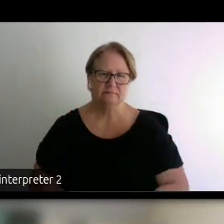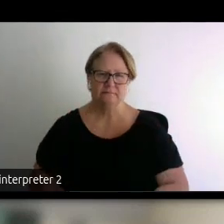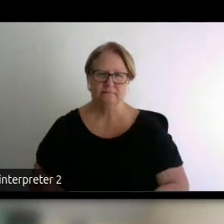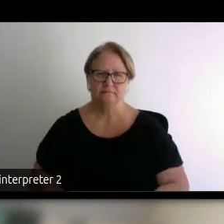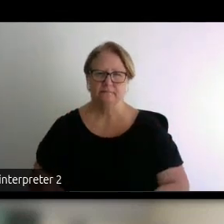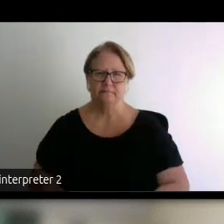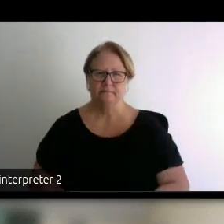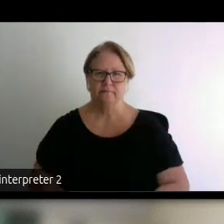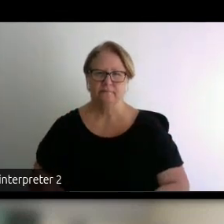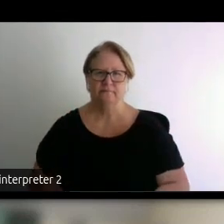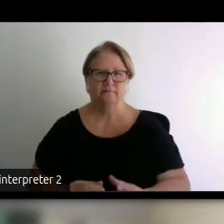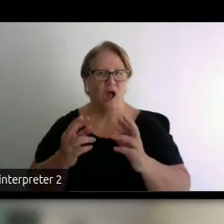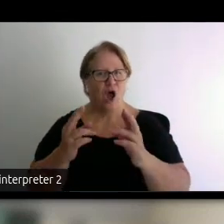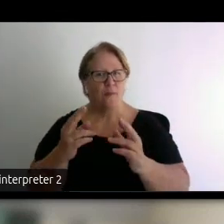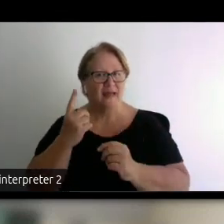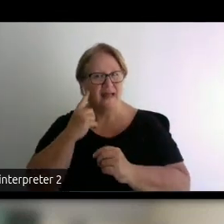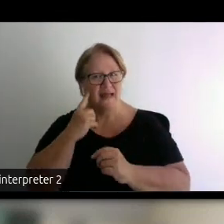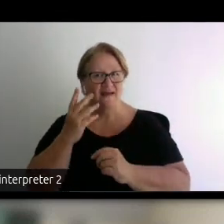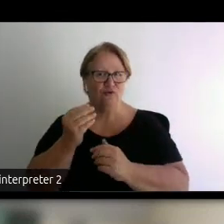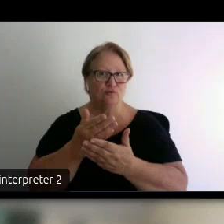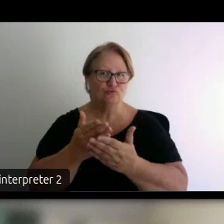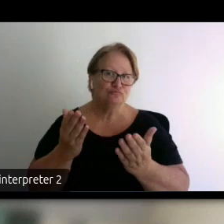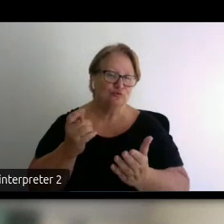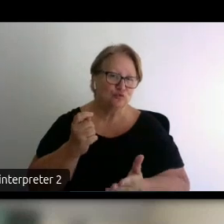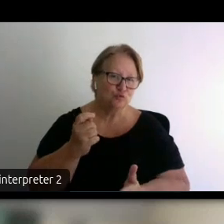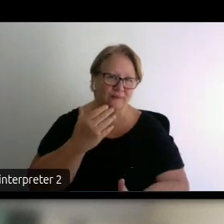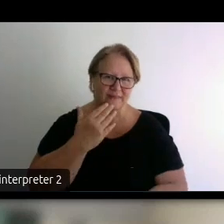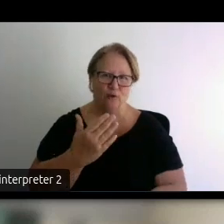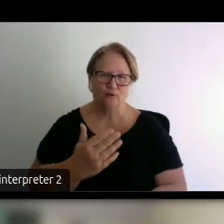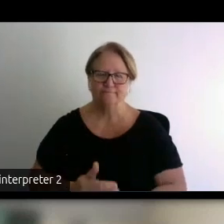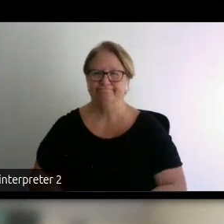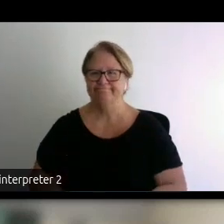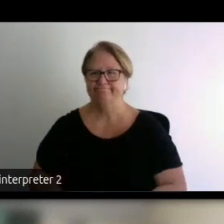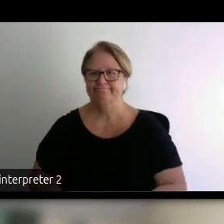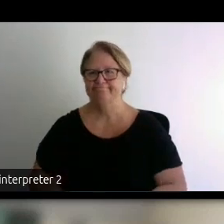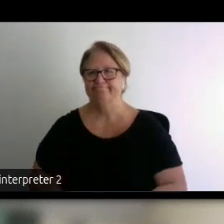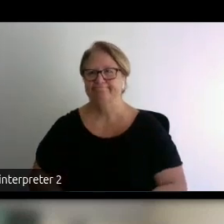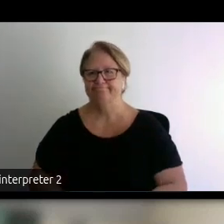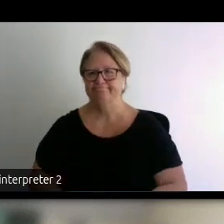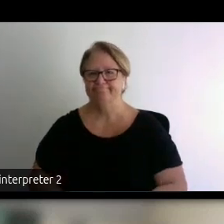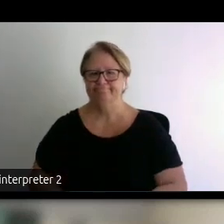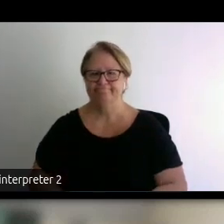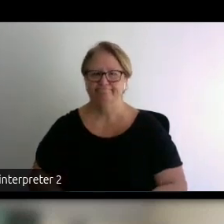that I hear from some of you guys really soon. Thank you so much for your time today. Thank you